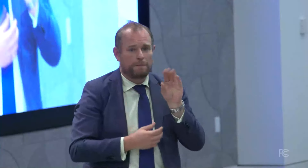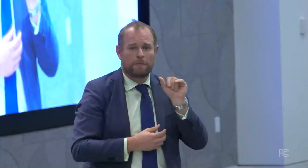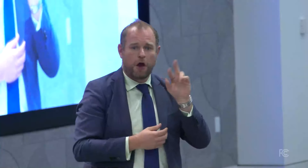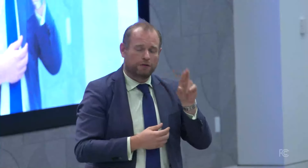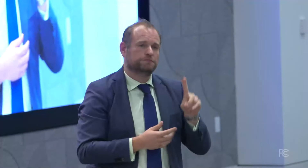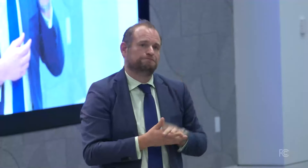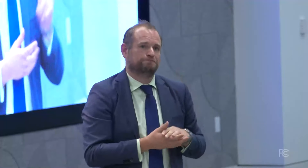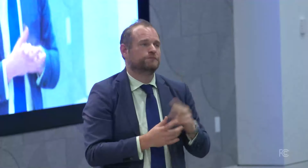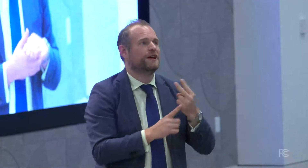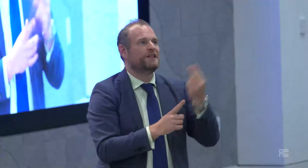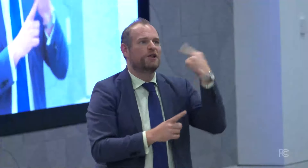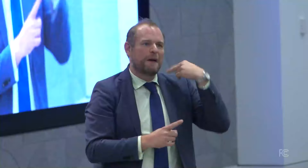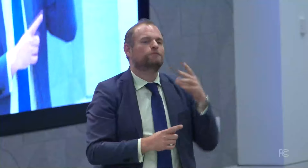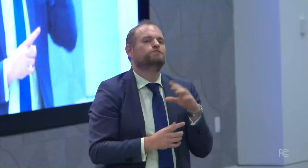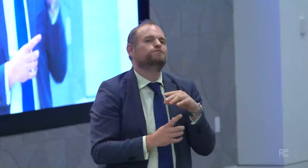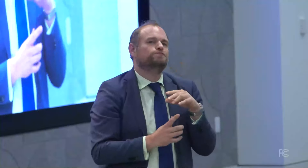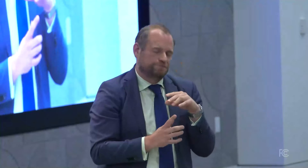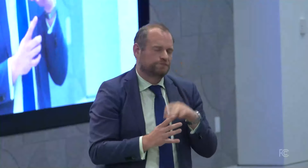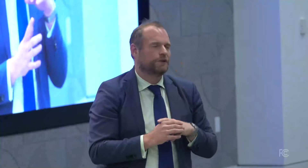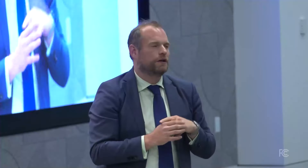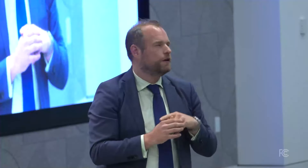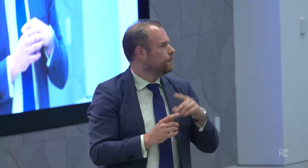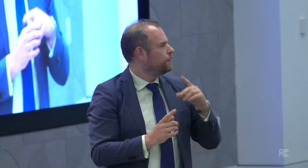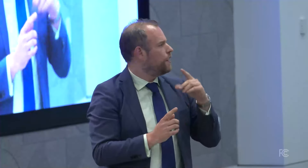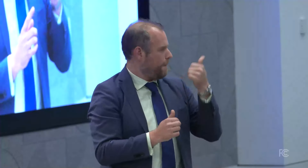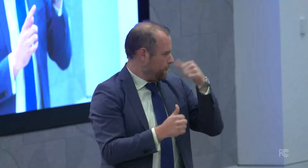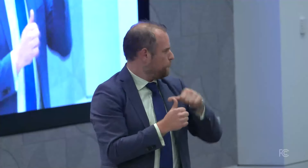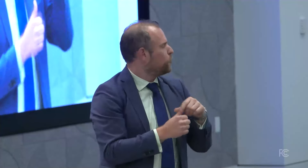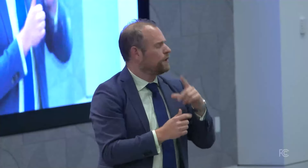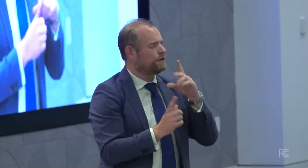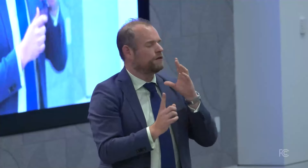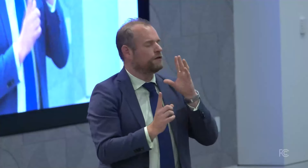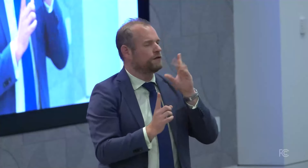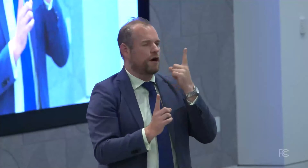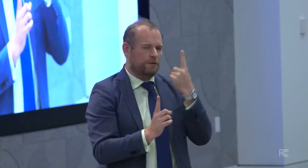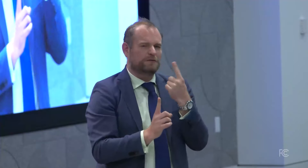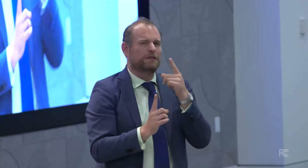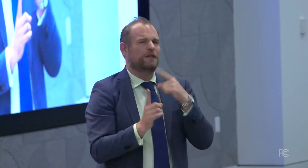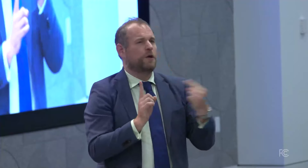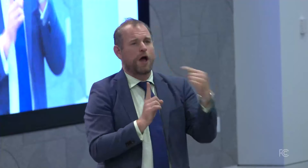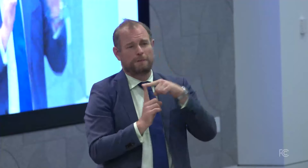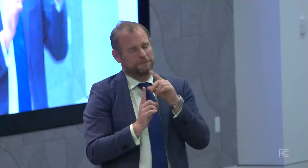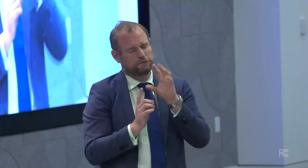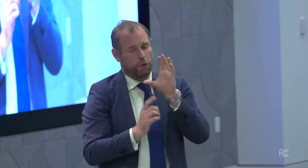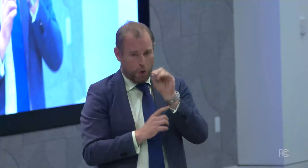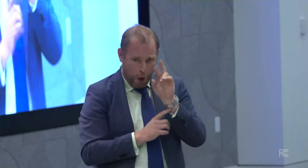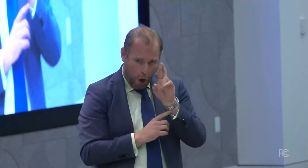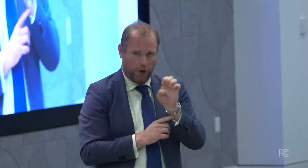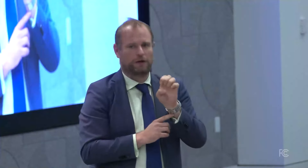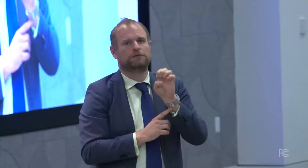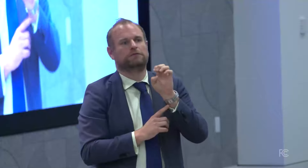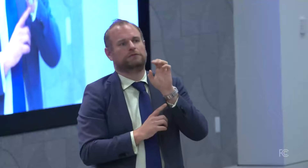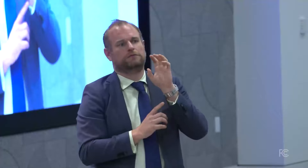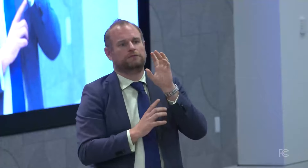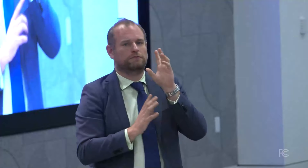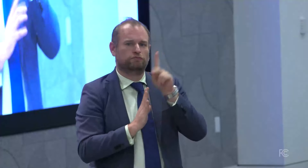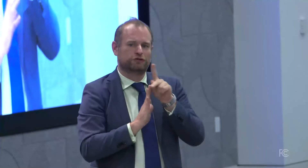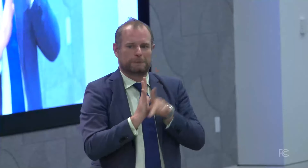WERE LIKE AN AIRPLANE GOING FOR OUR TAKEOFF BUT WE WERE BUILDING THE PLANE AS WE WERE FLYING IT.